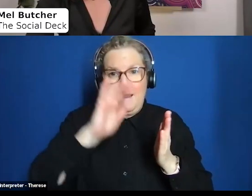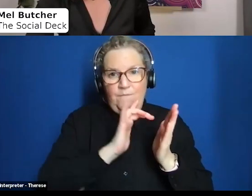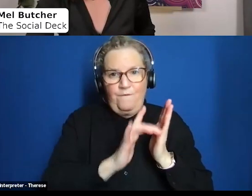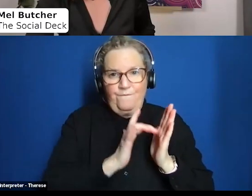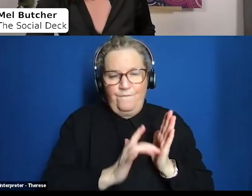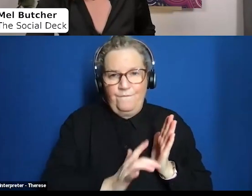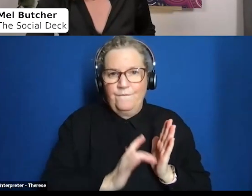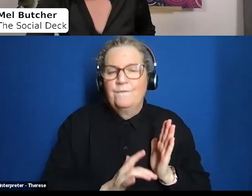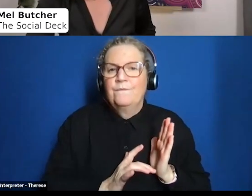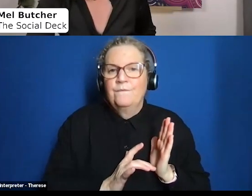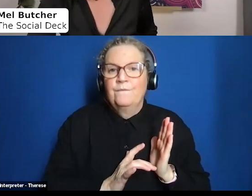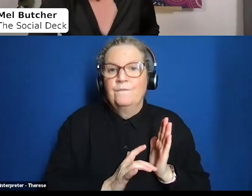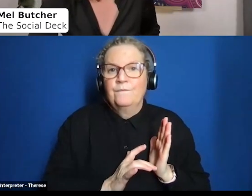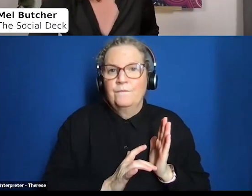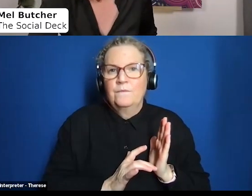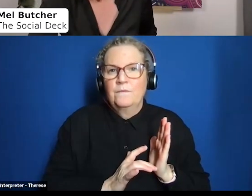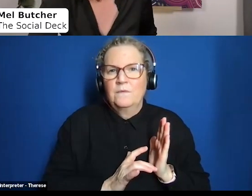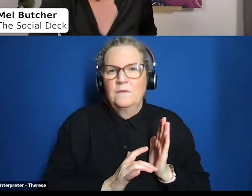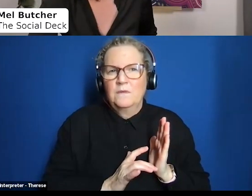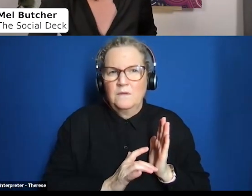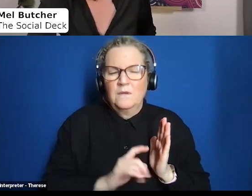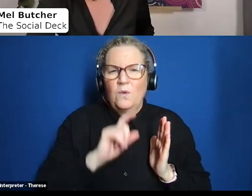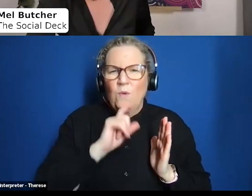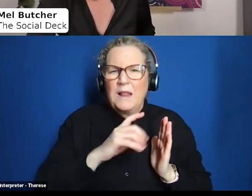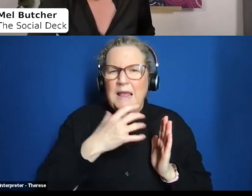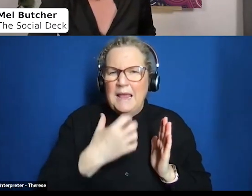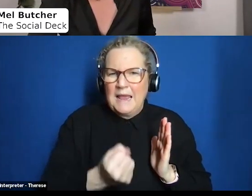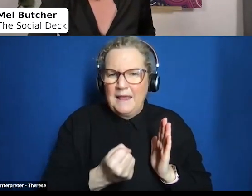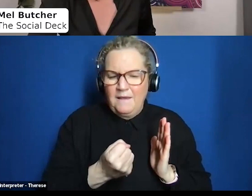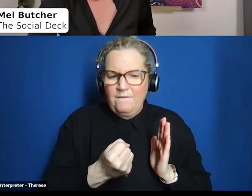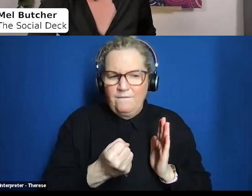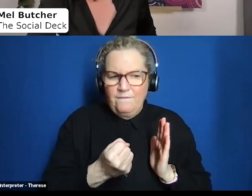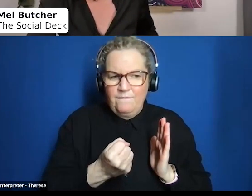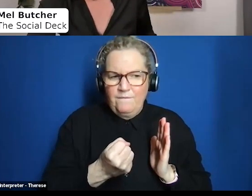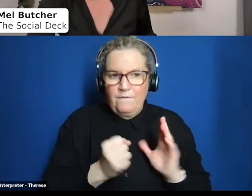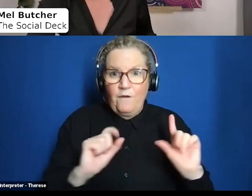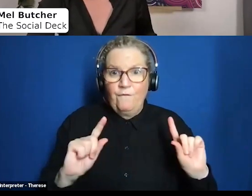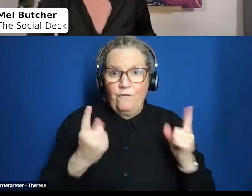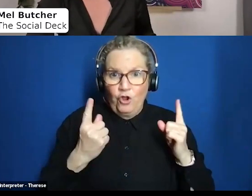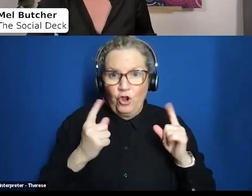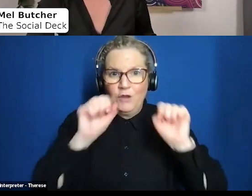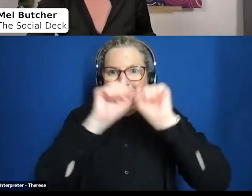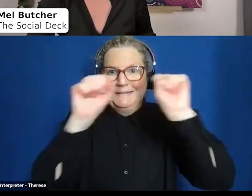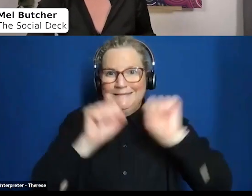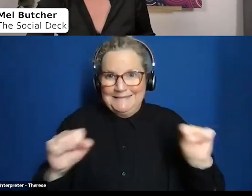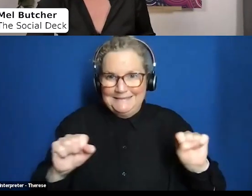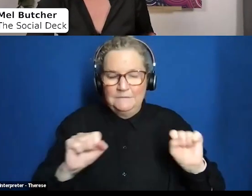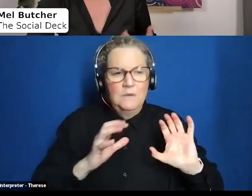Will the data be linked between systems before it's de-identified so that the whole story of a person with disability